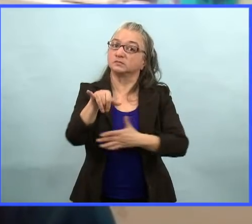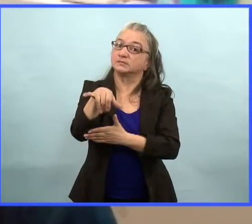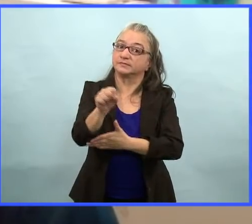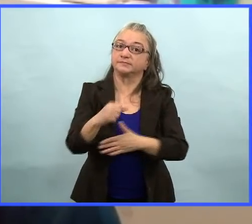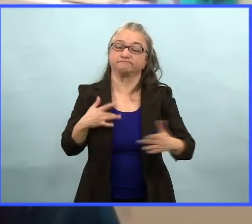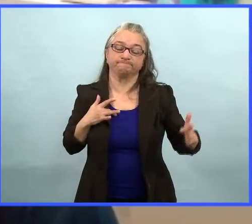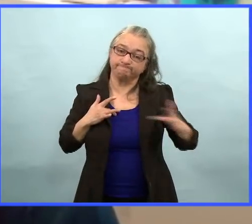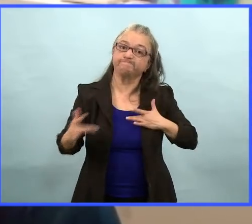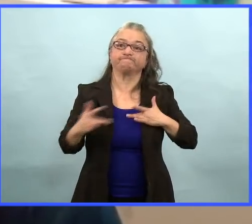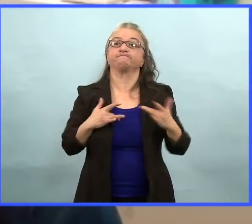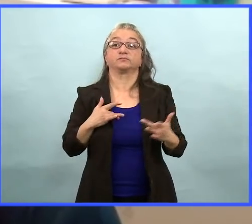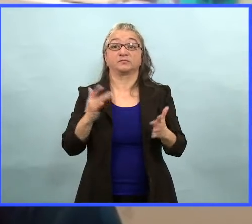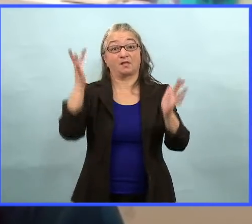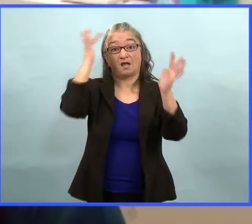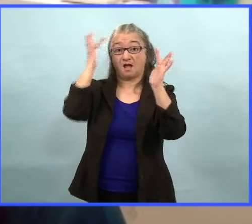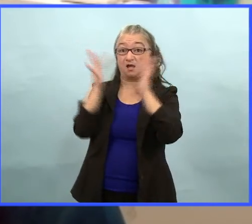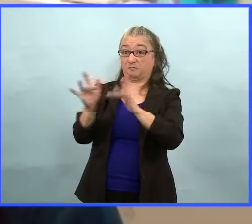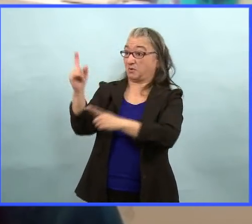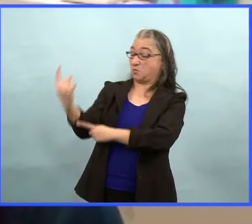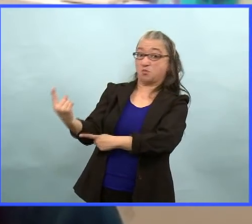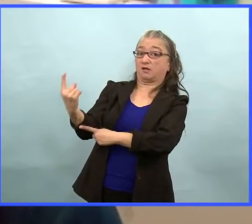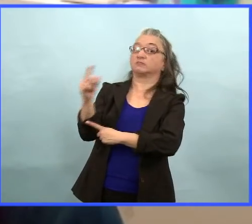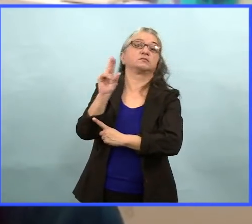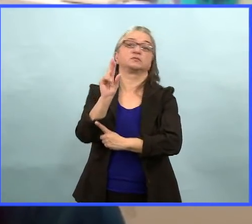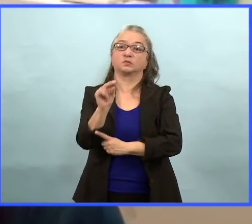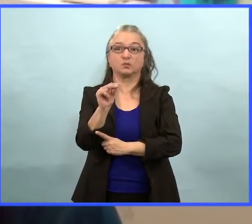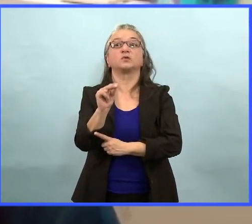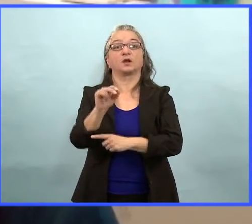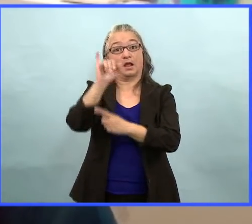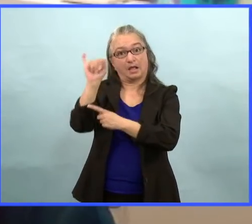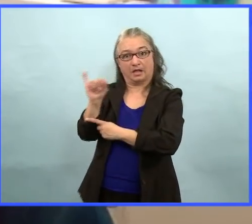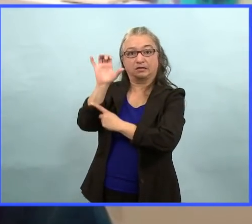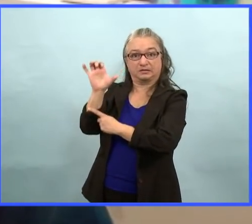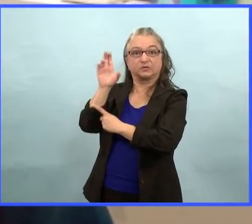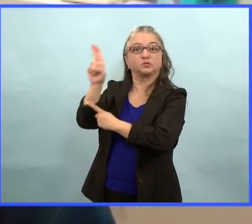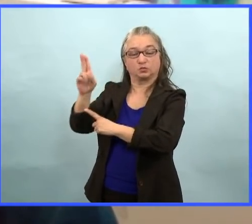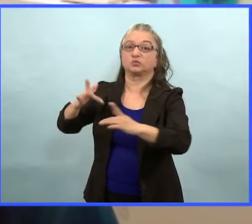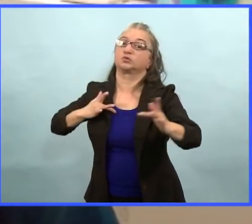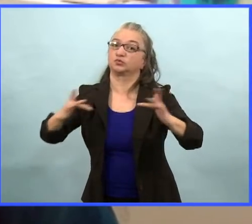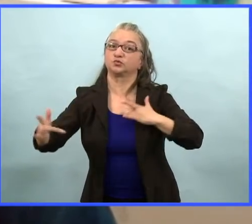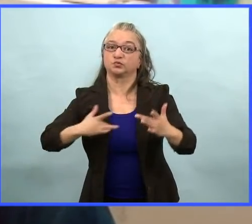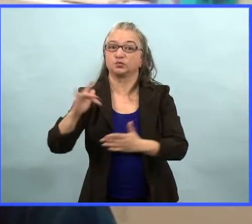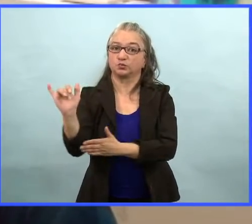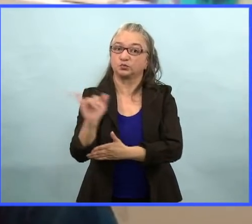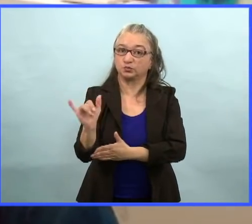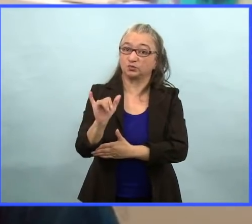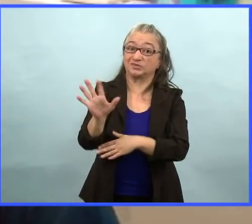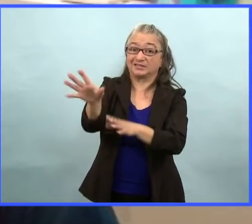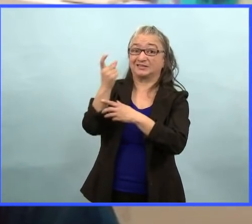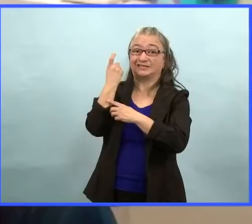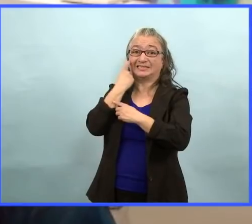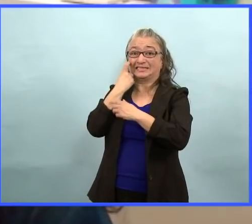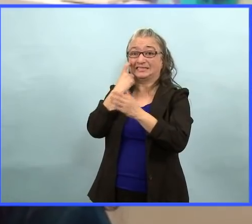hospitalizations but particularly icu admissions and noting what dr matier had said that a higher